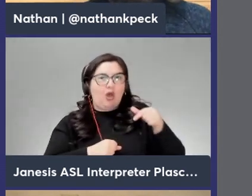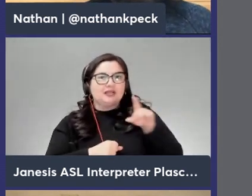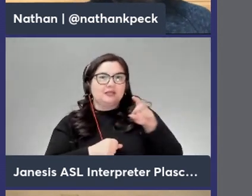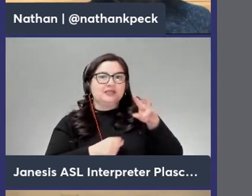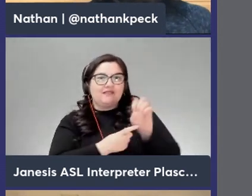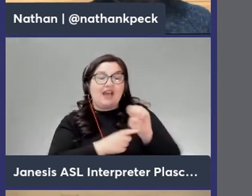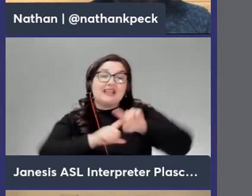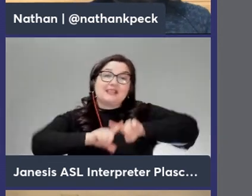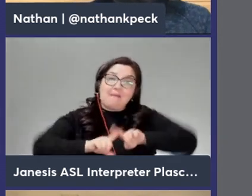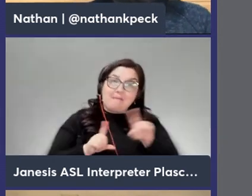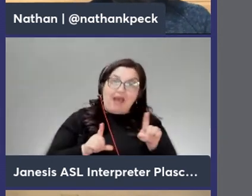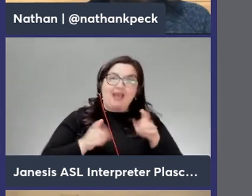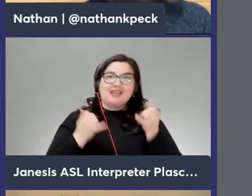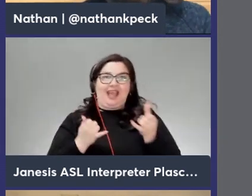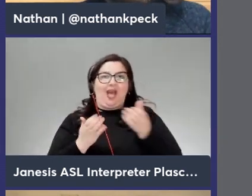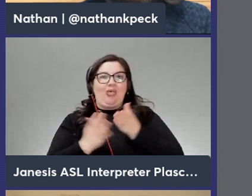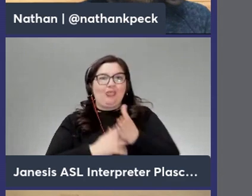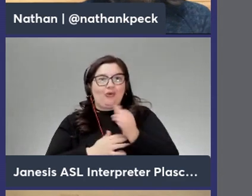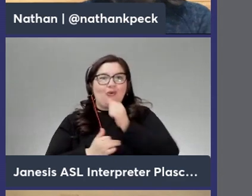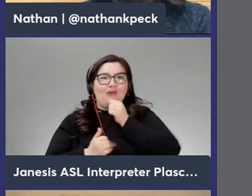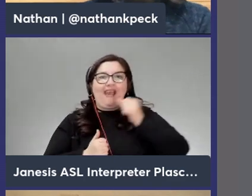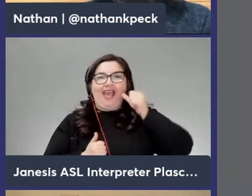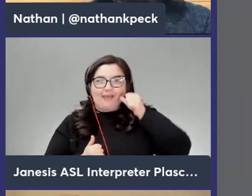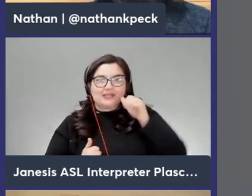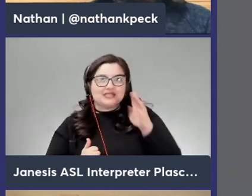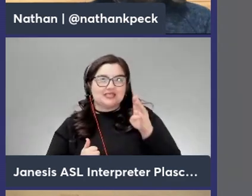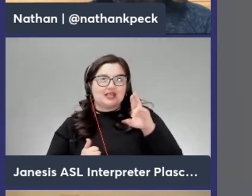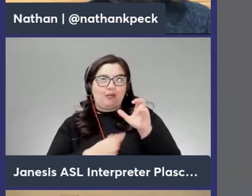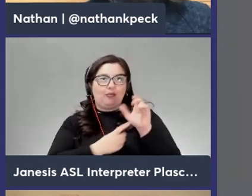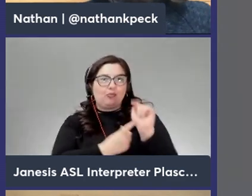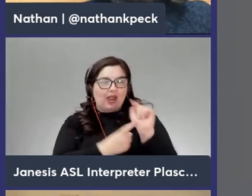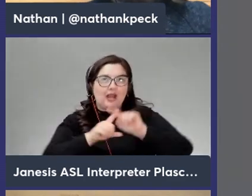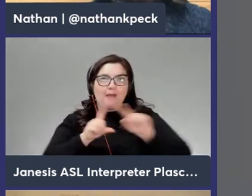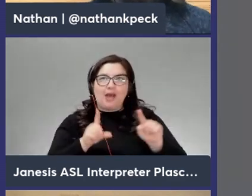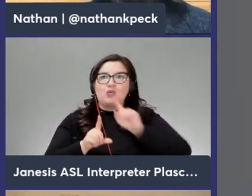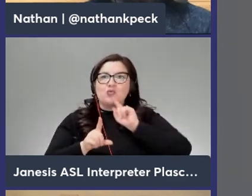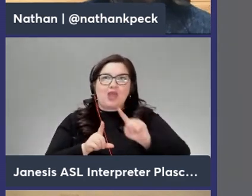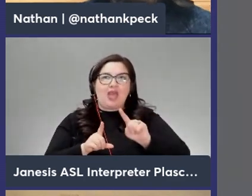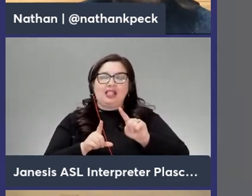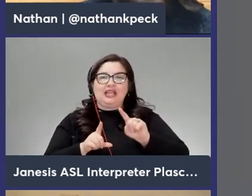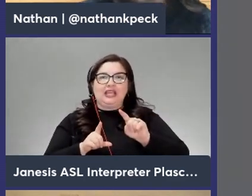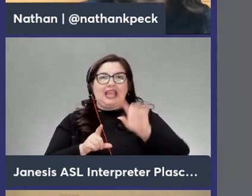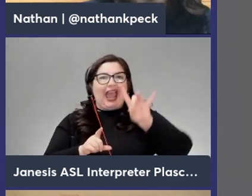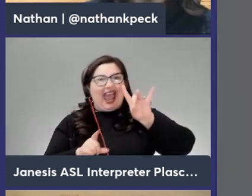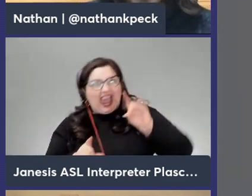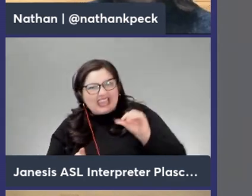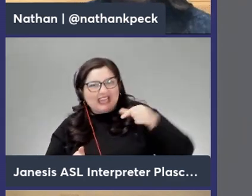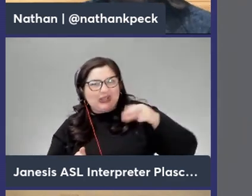I'm getting access to not only quantum devices, but larger 80-qubit devices, as well.